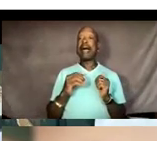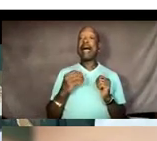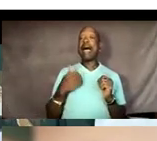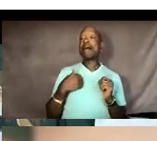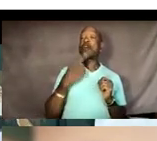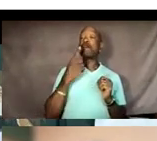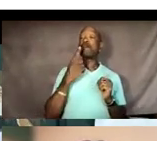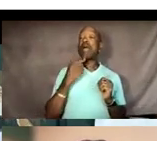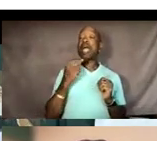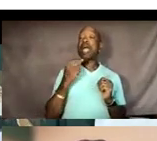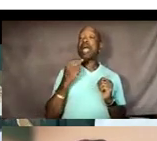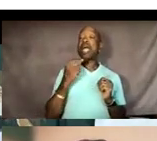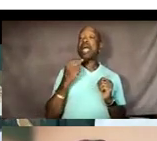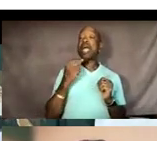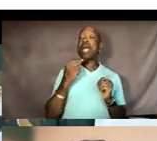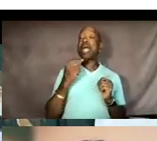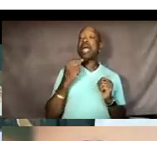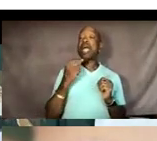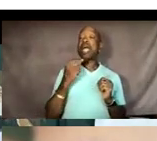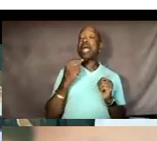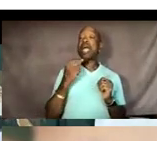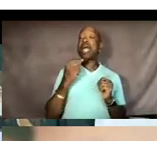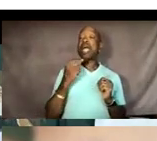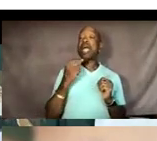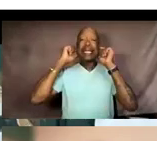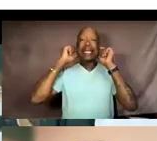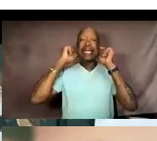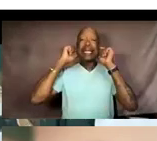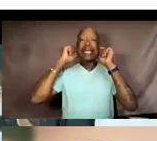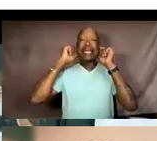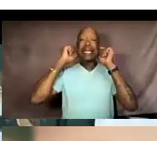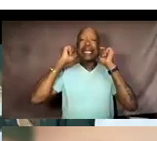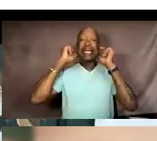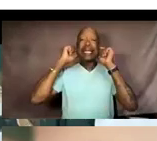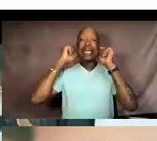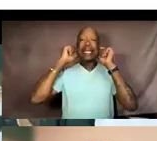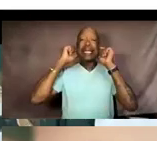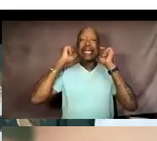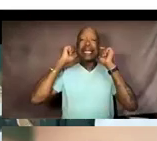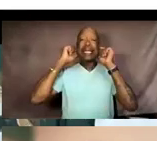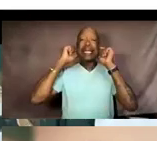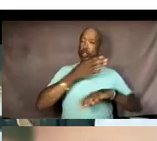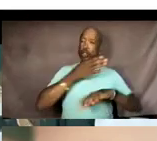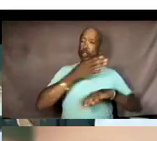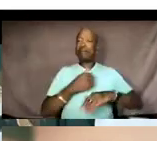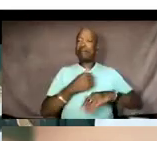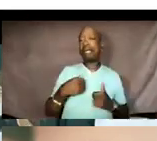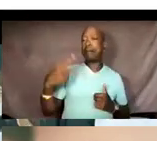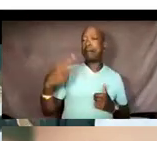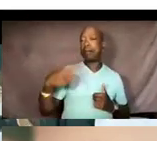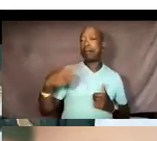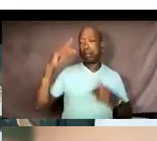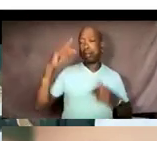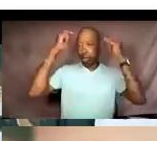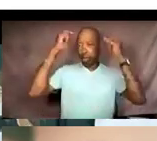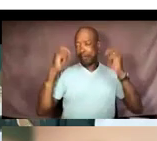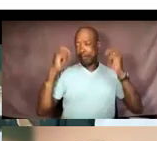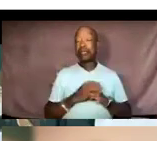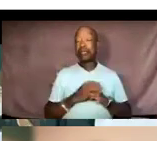long sleeve t-shirt and I have purple twists and yes if we could um move on to the next picture